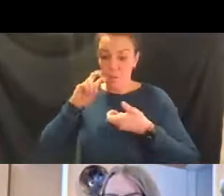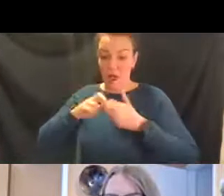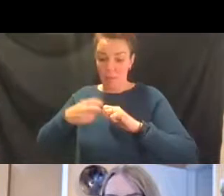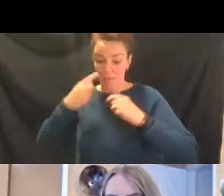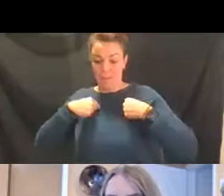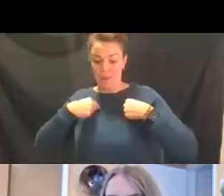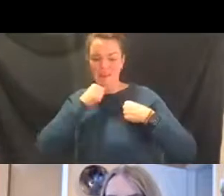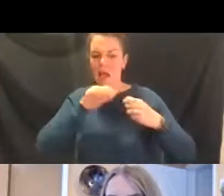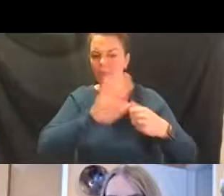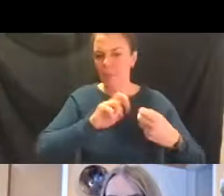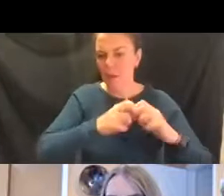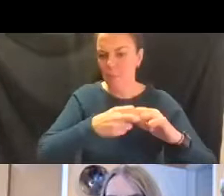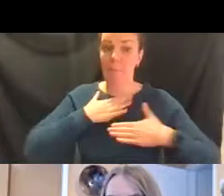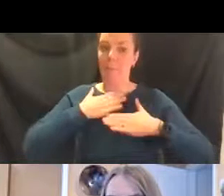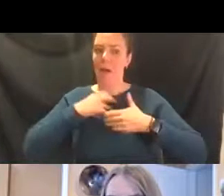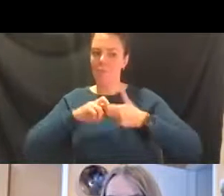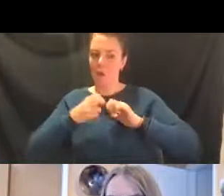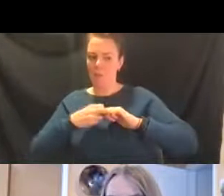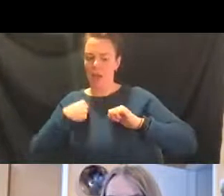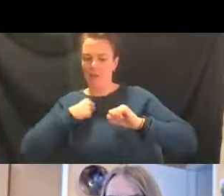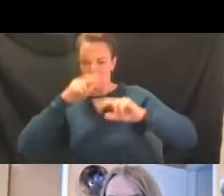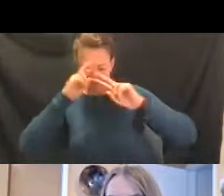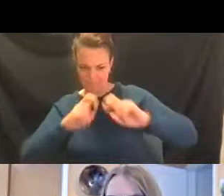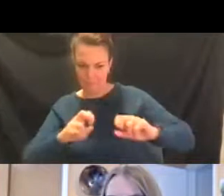so we need to find a way to deal with the challenging behaviors